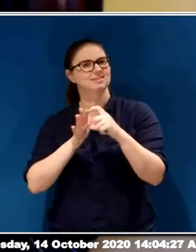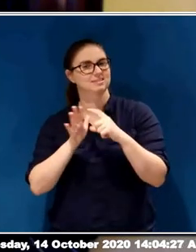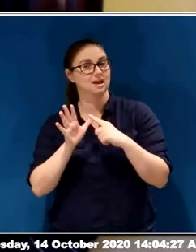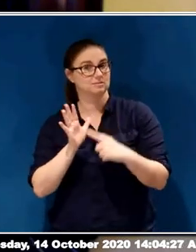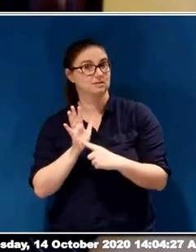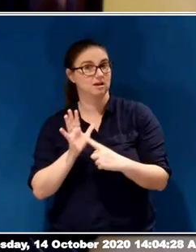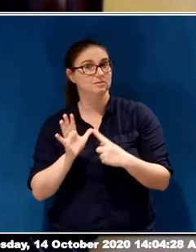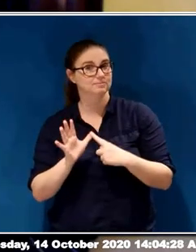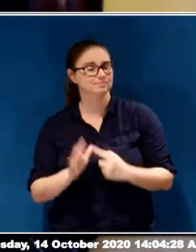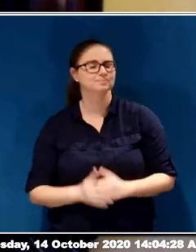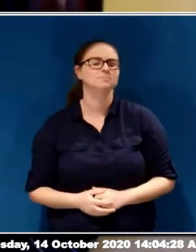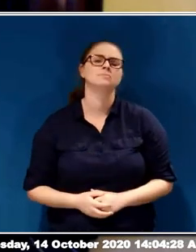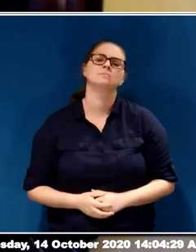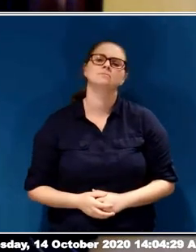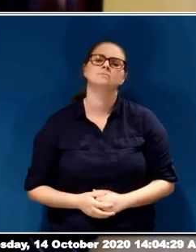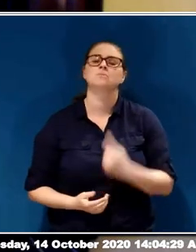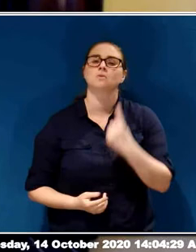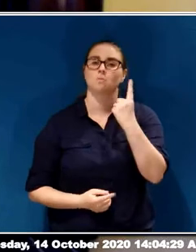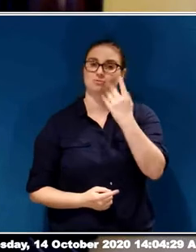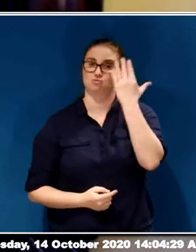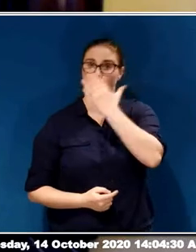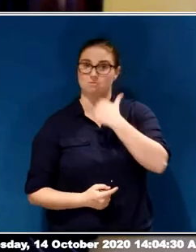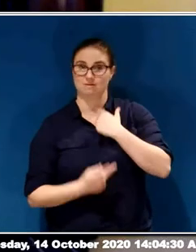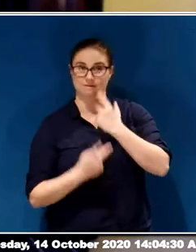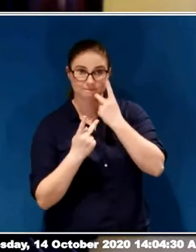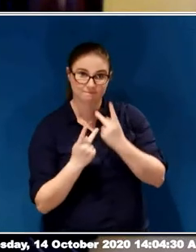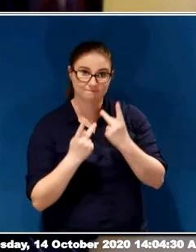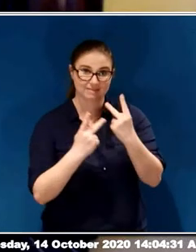were being trained in the use of trauma-informed practices, as there were